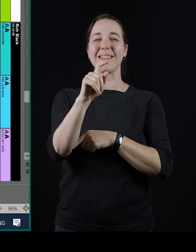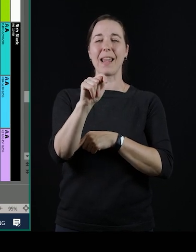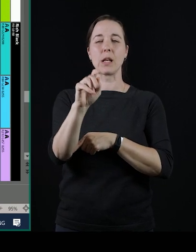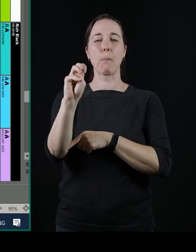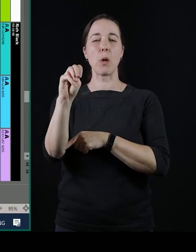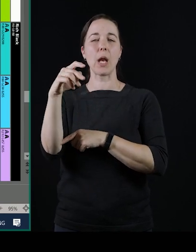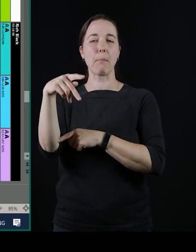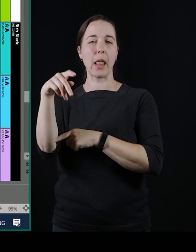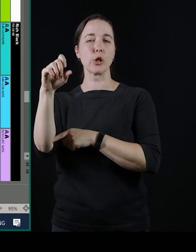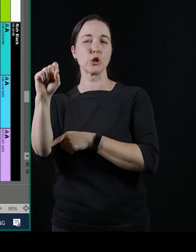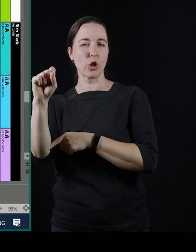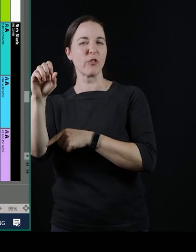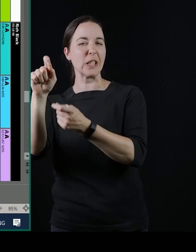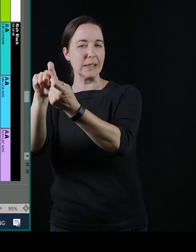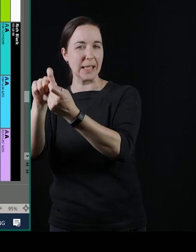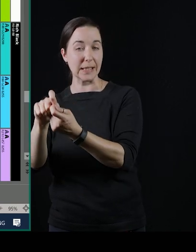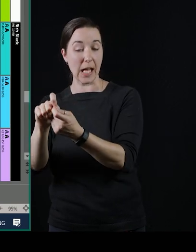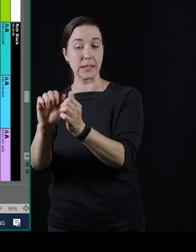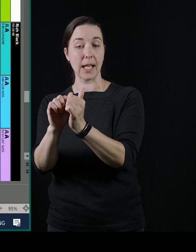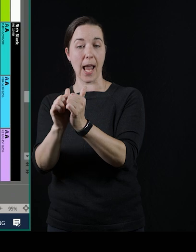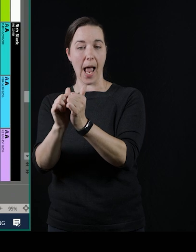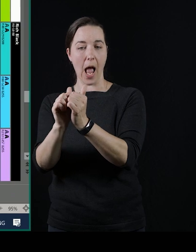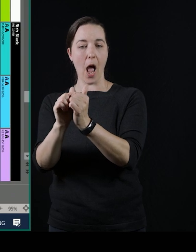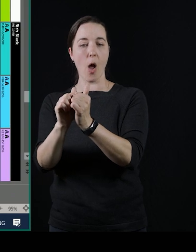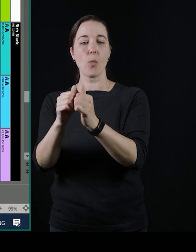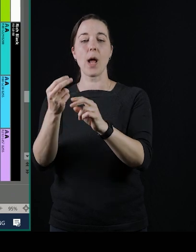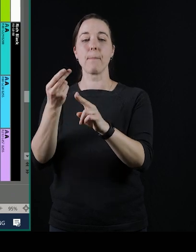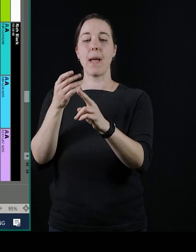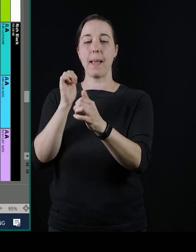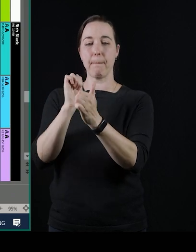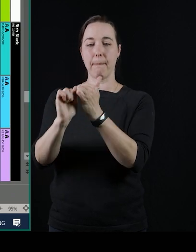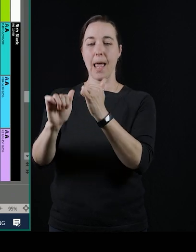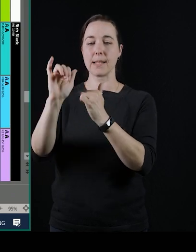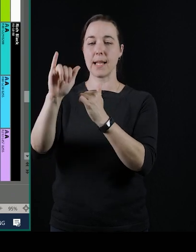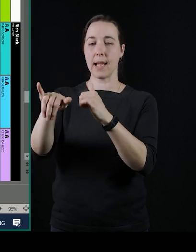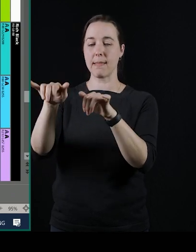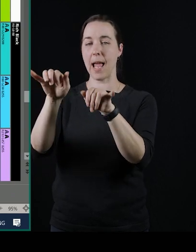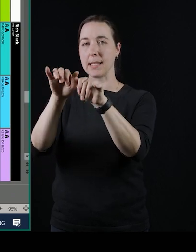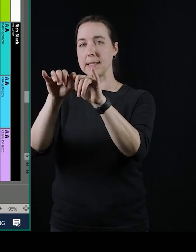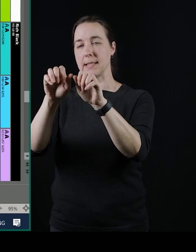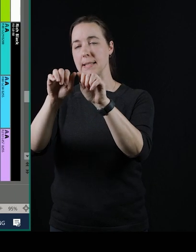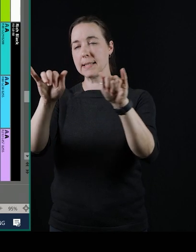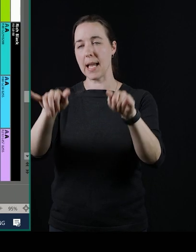but passing the session ID parameter and of course breed ID and the region.